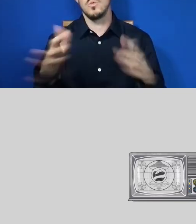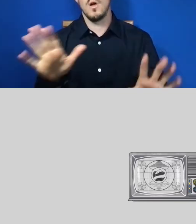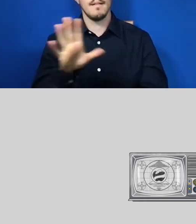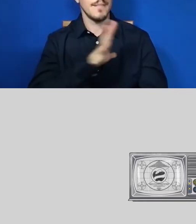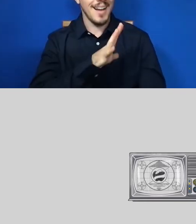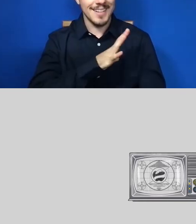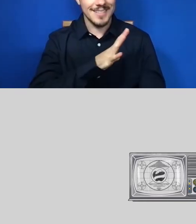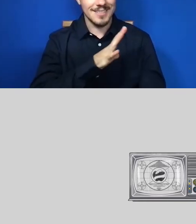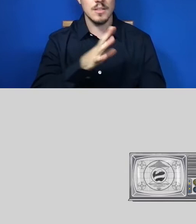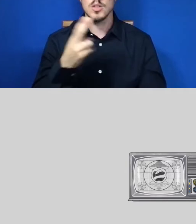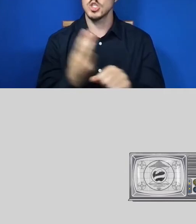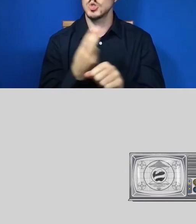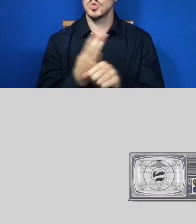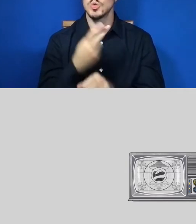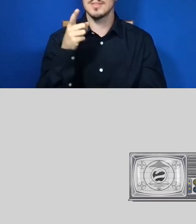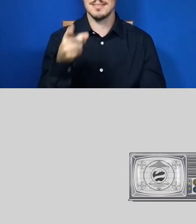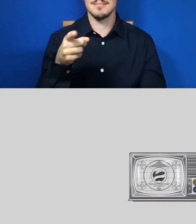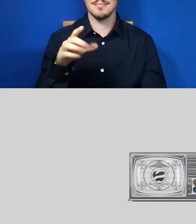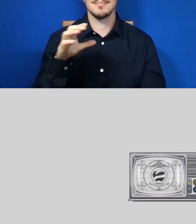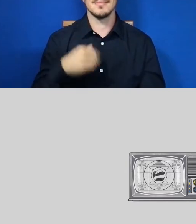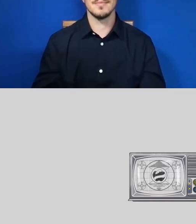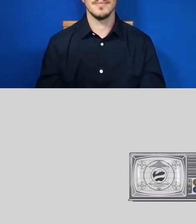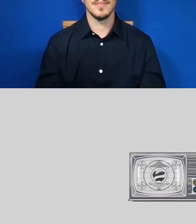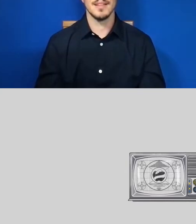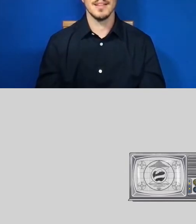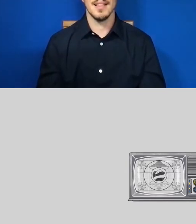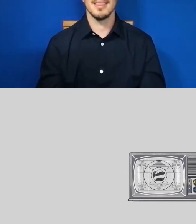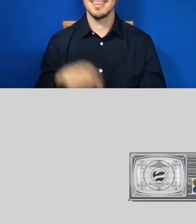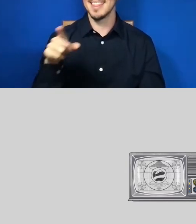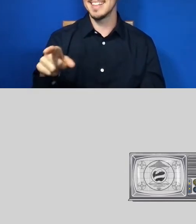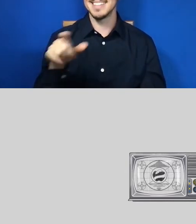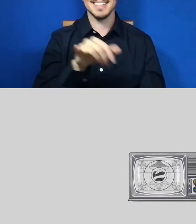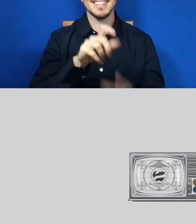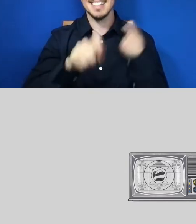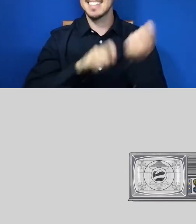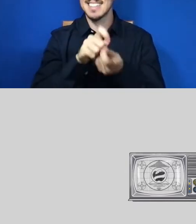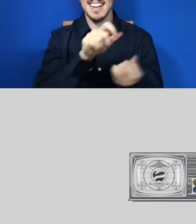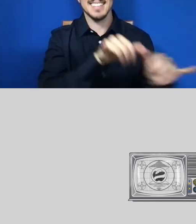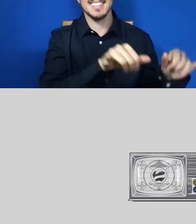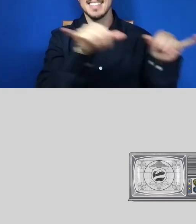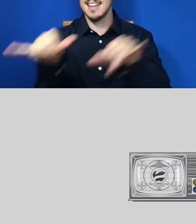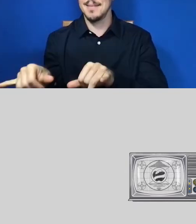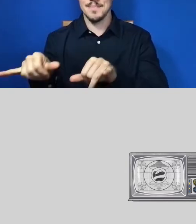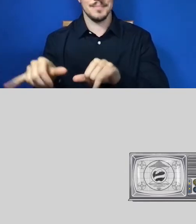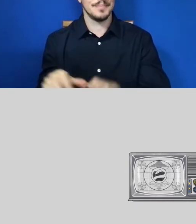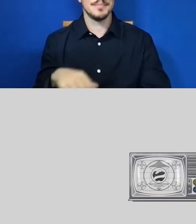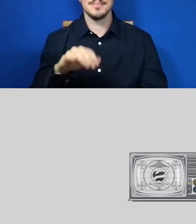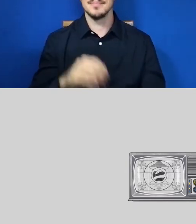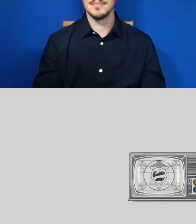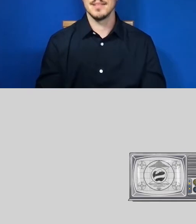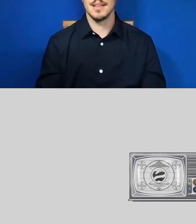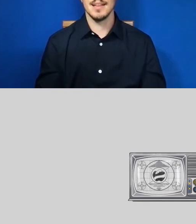Well, no problem, you can just use Google Colab. Google Colab is the exact same thing as Jupyter Notebook